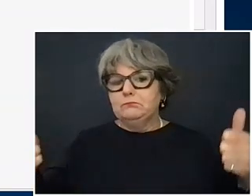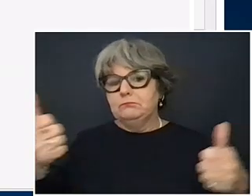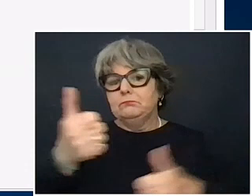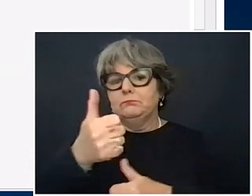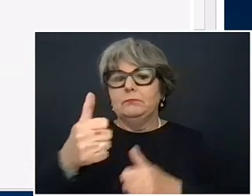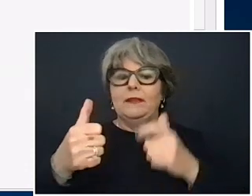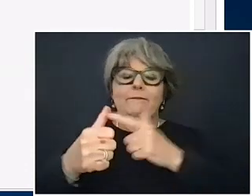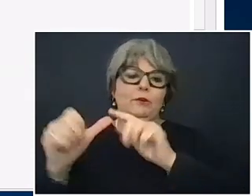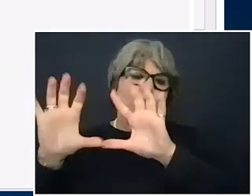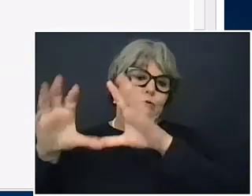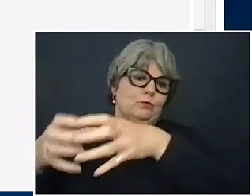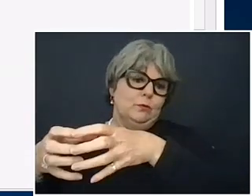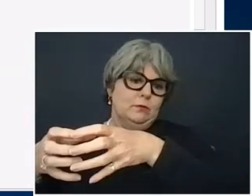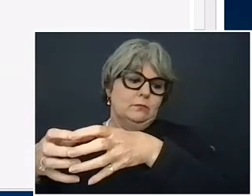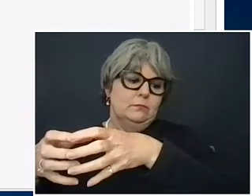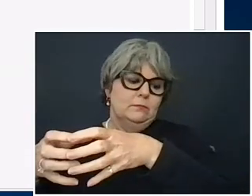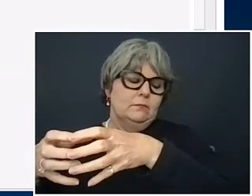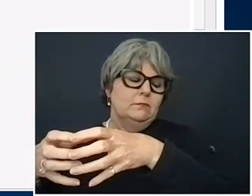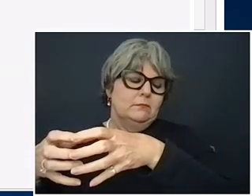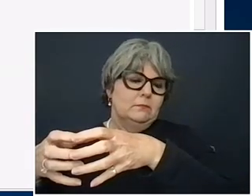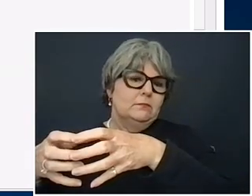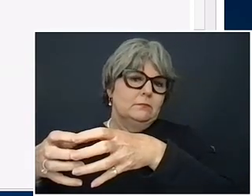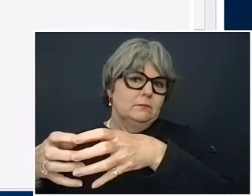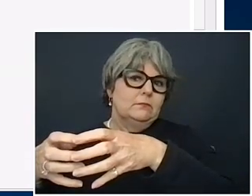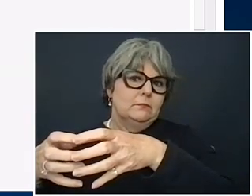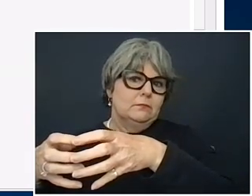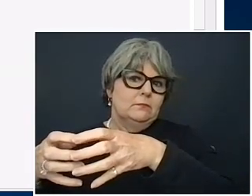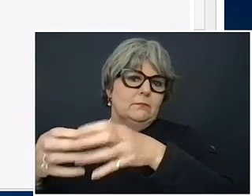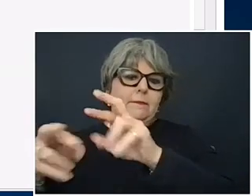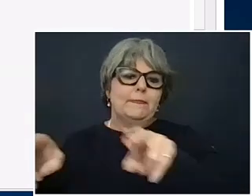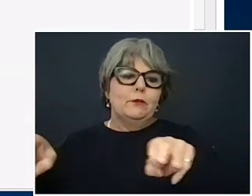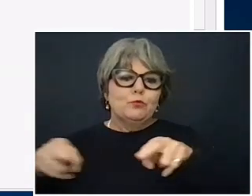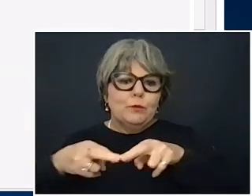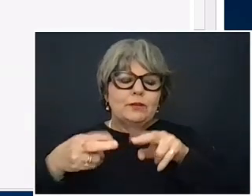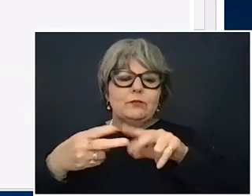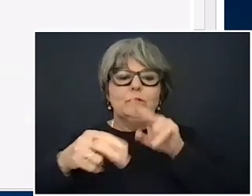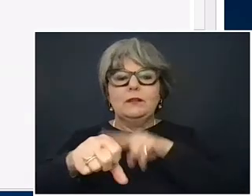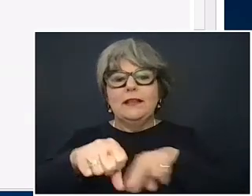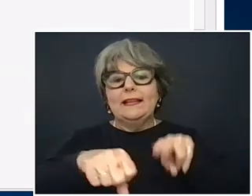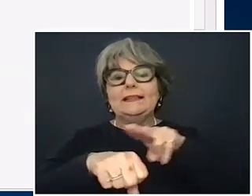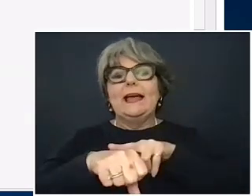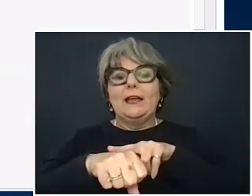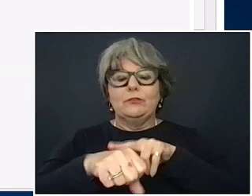know, the former Regionals and Nationals might fall into that category.